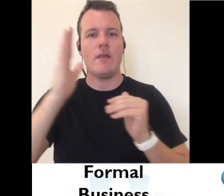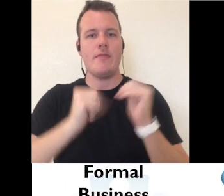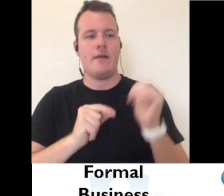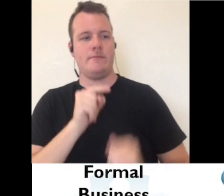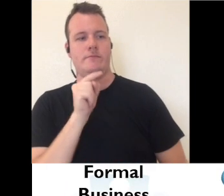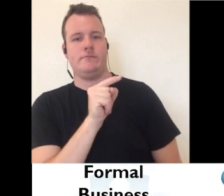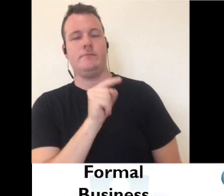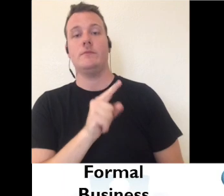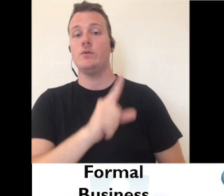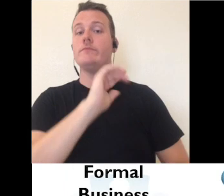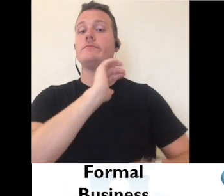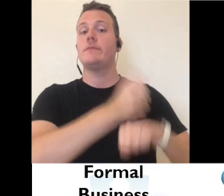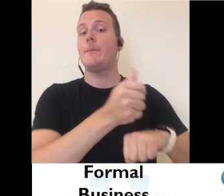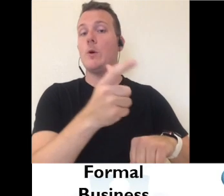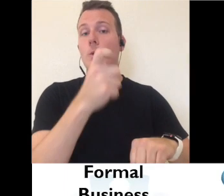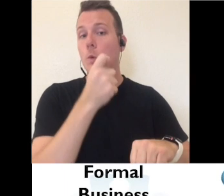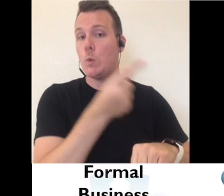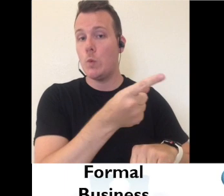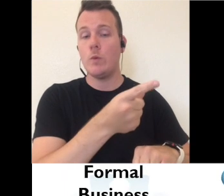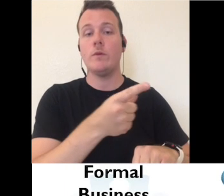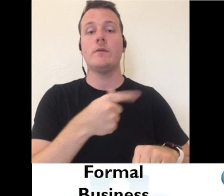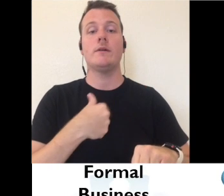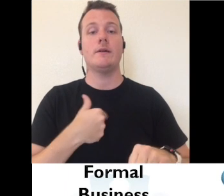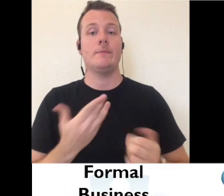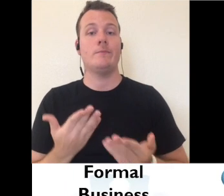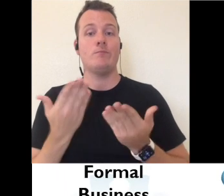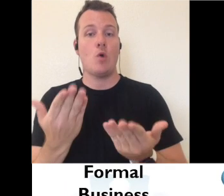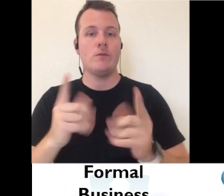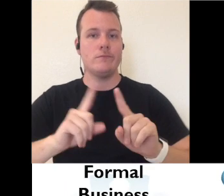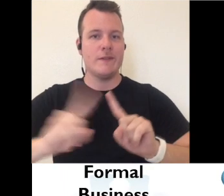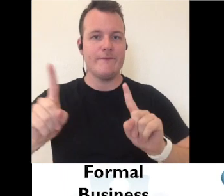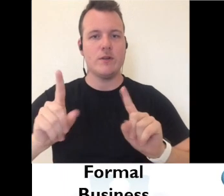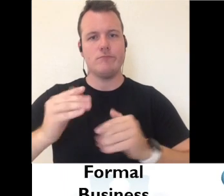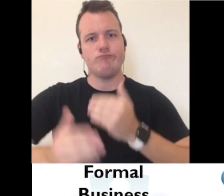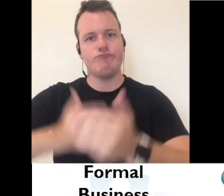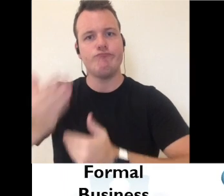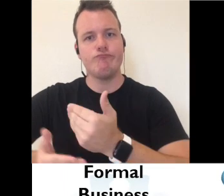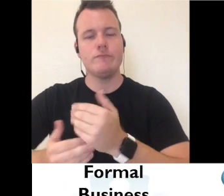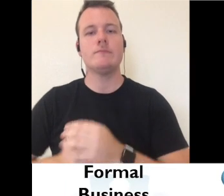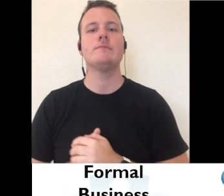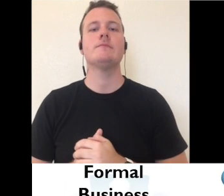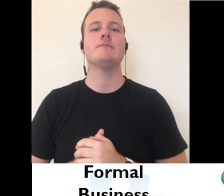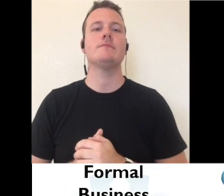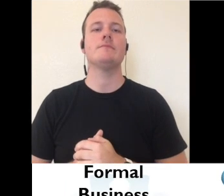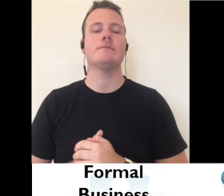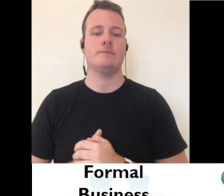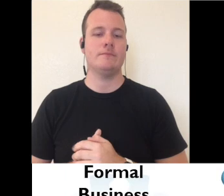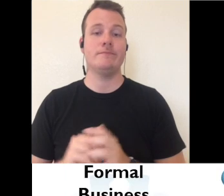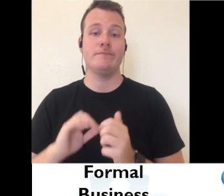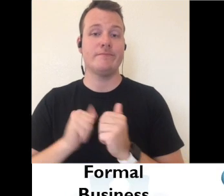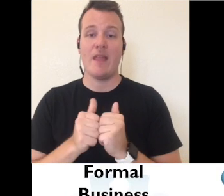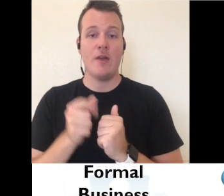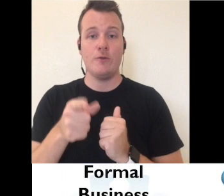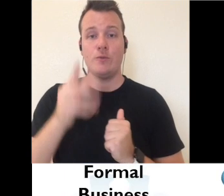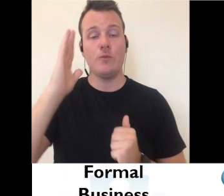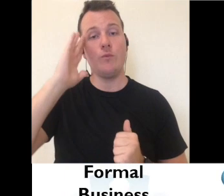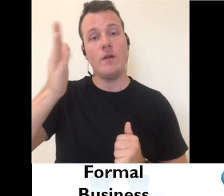different things, and how- how you- you're gonna get your share, and maybe more of